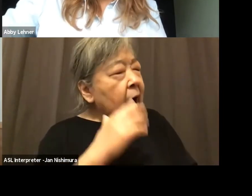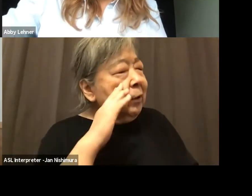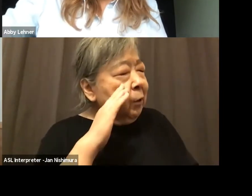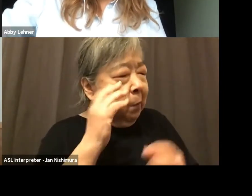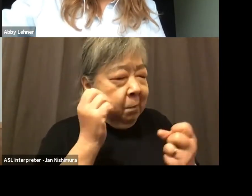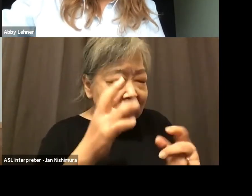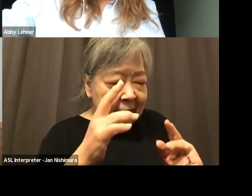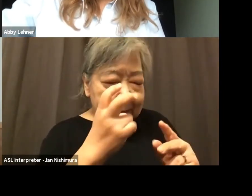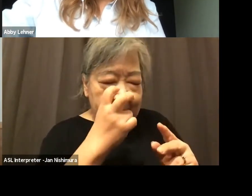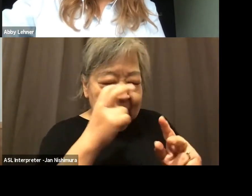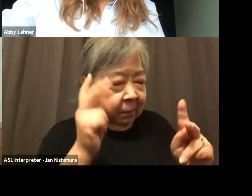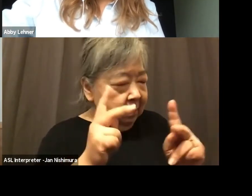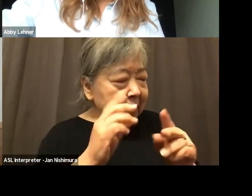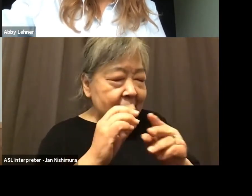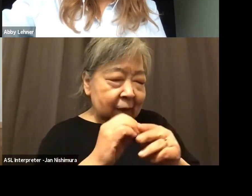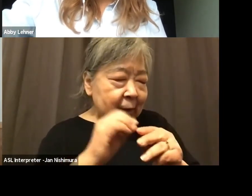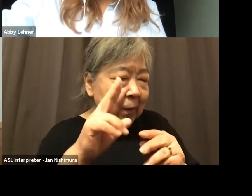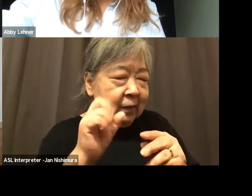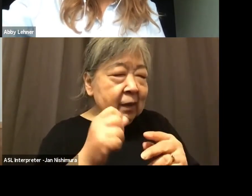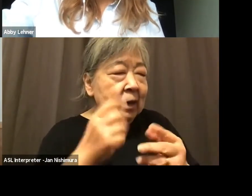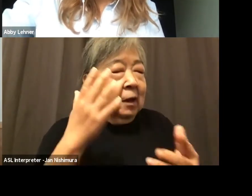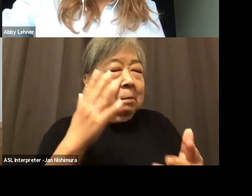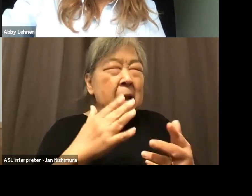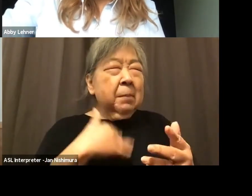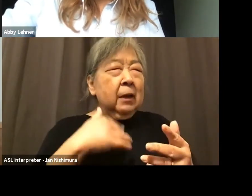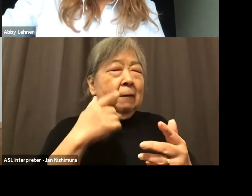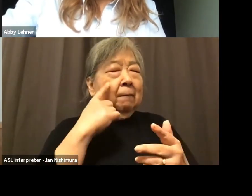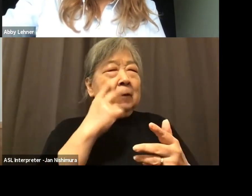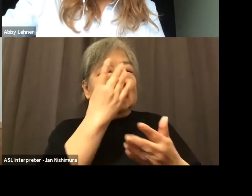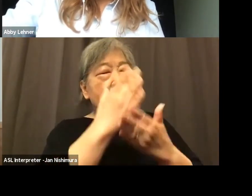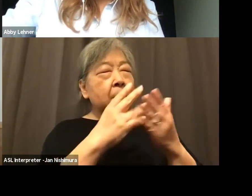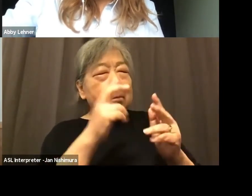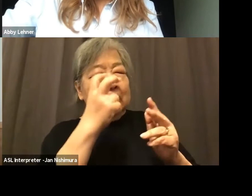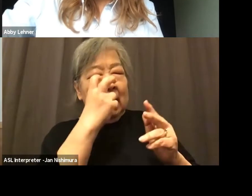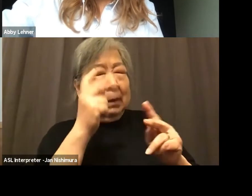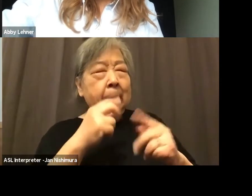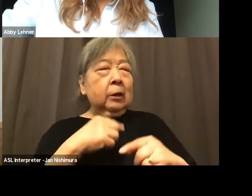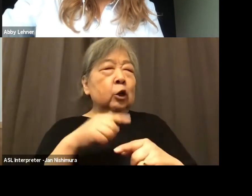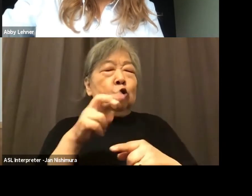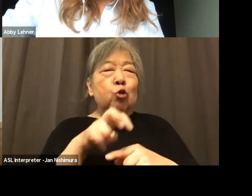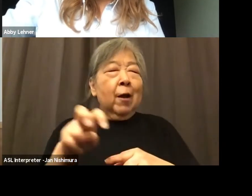excellent travelers, maybe travel isn't a possibility but it sounds like in your country,